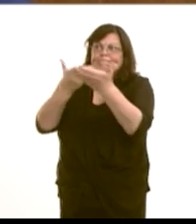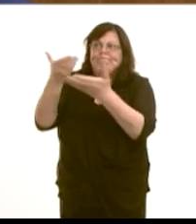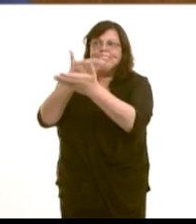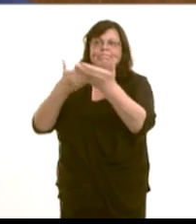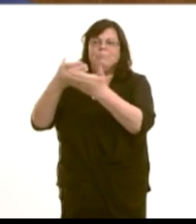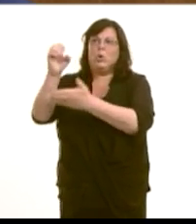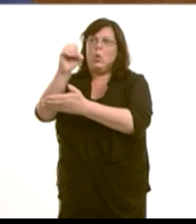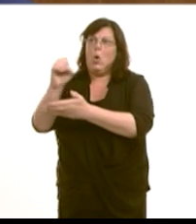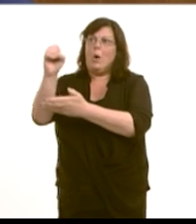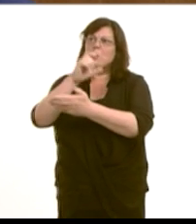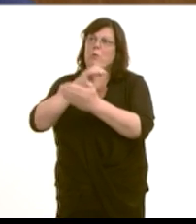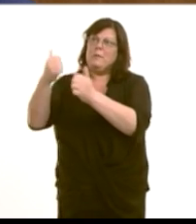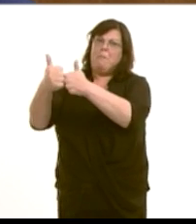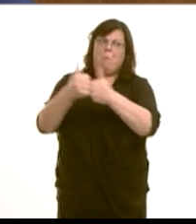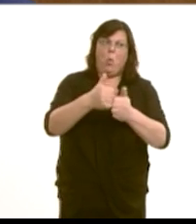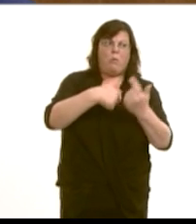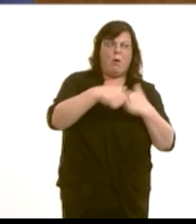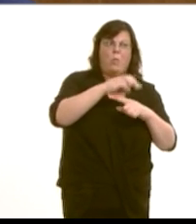in parallel with the UK, with the European Commission.